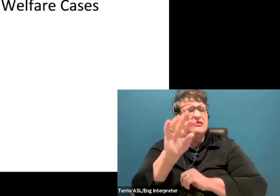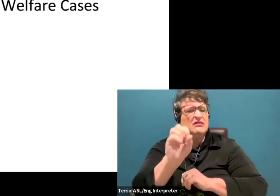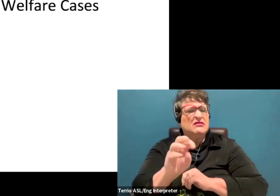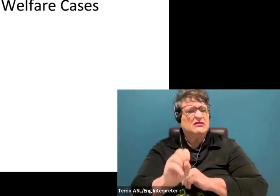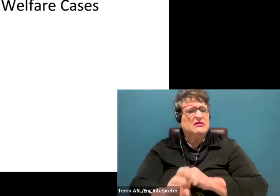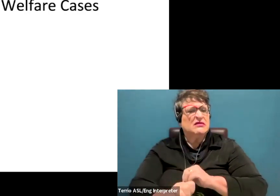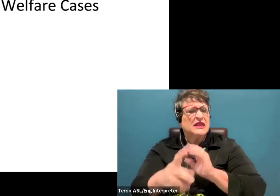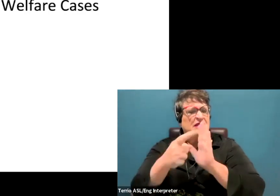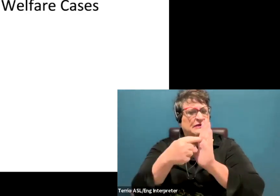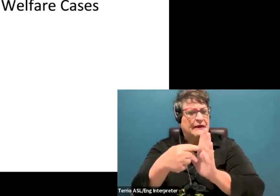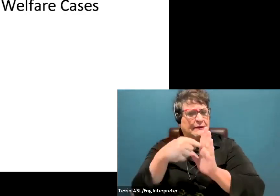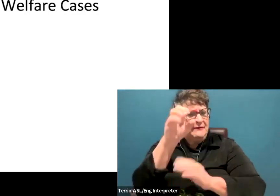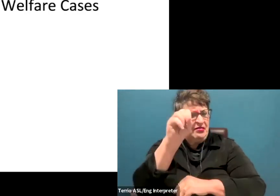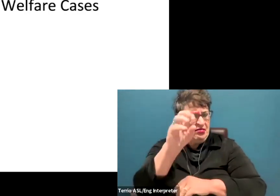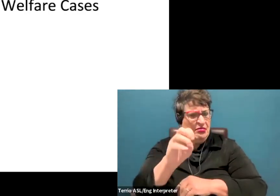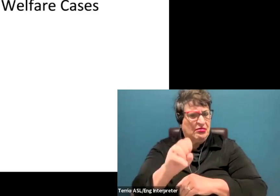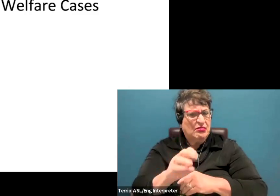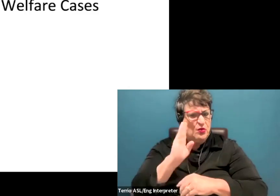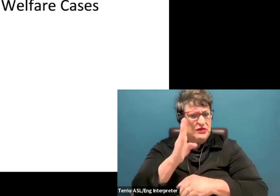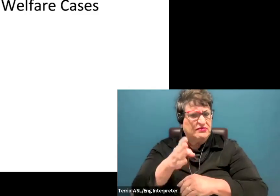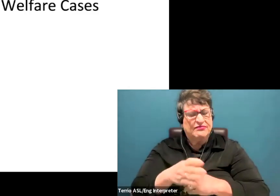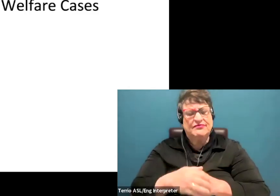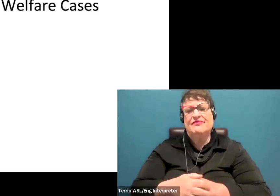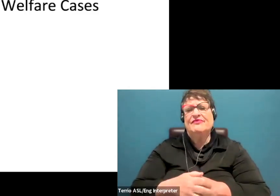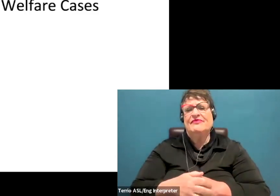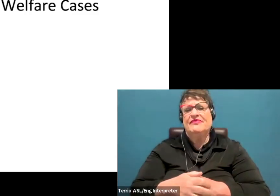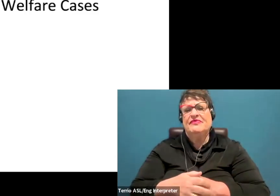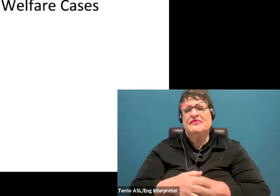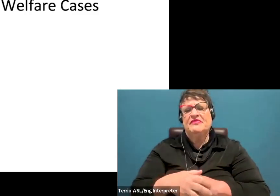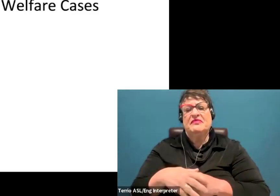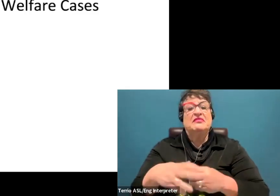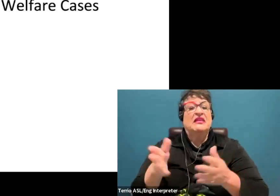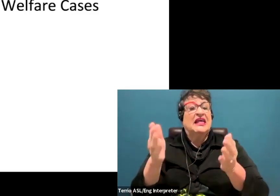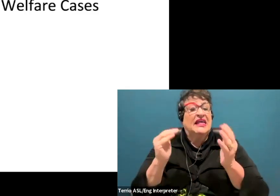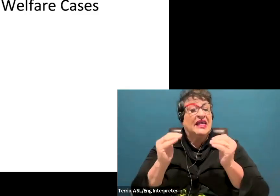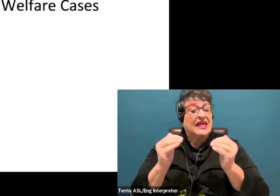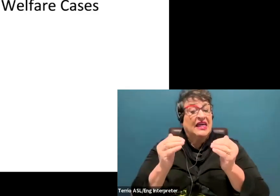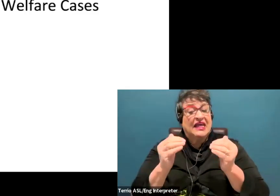And then we'll do questions and answers, and we'll do a little wrap up.